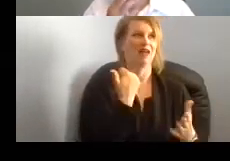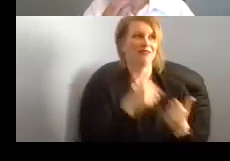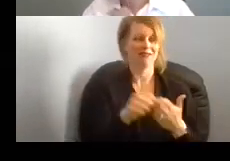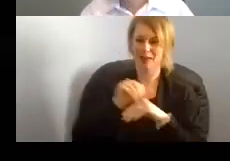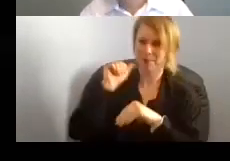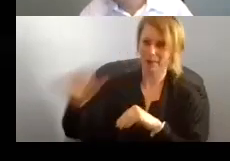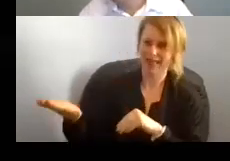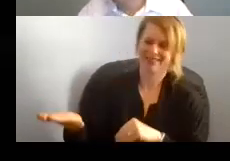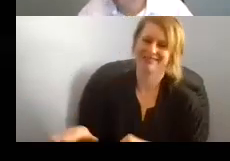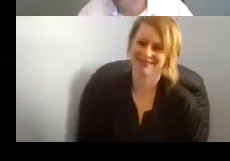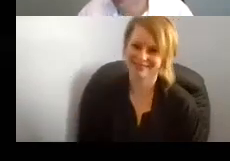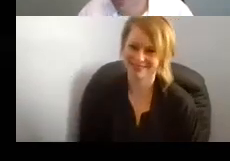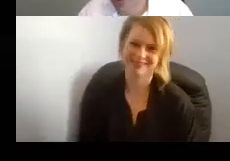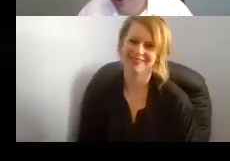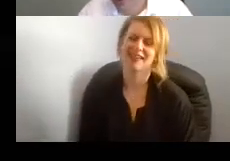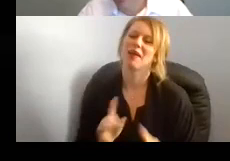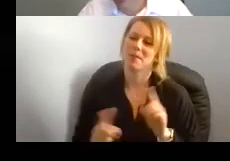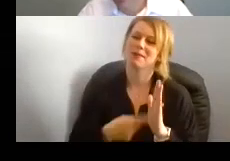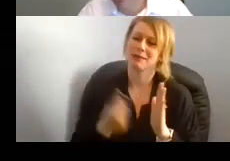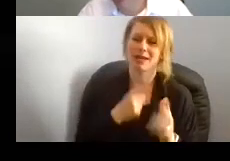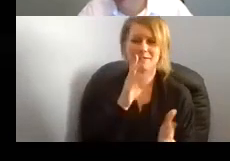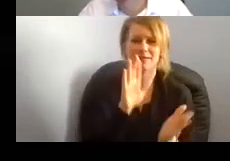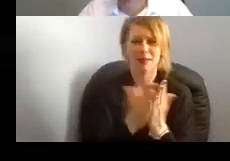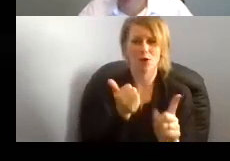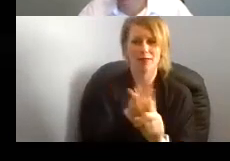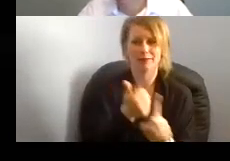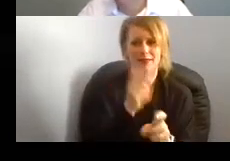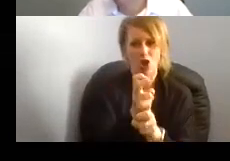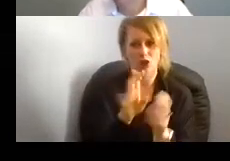But sometimes they’re hard to find. What I do suggest is just go up to